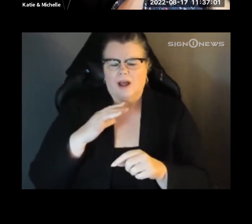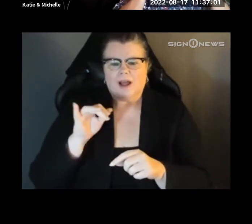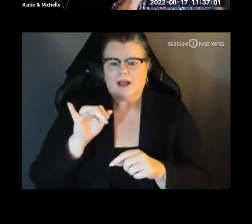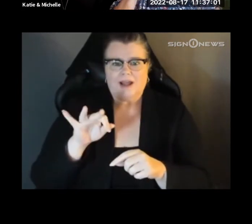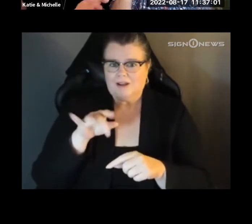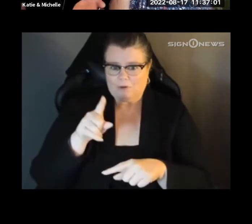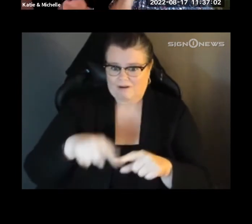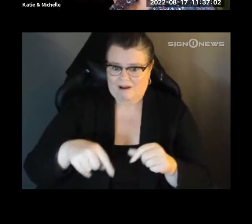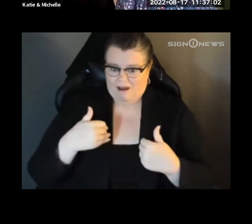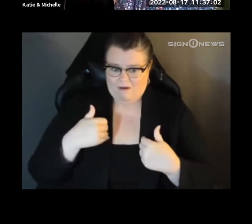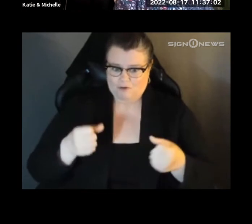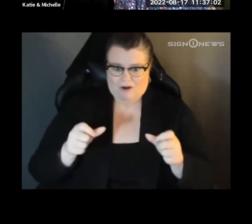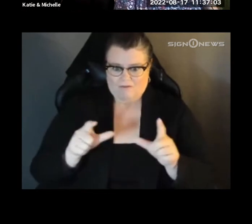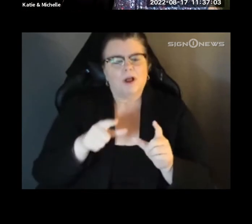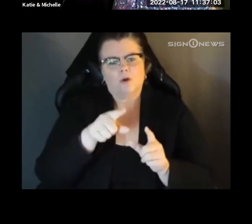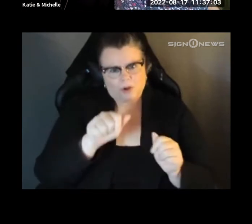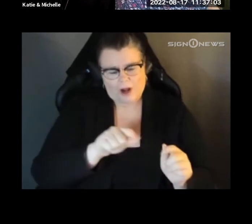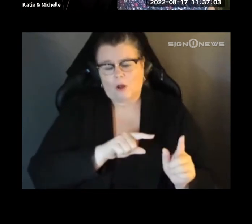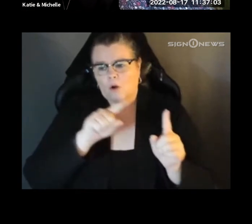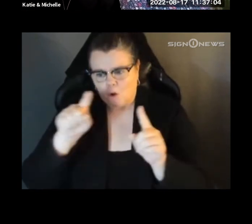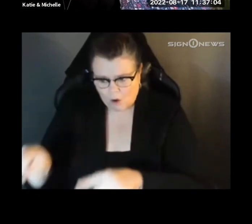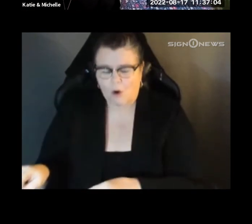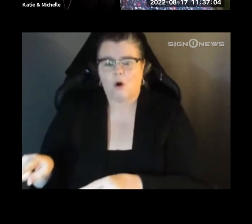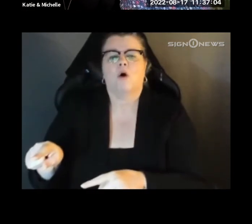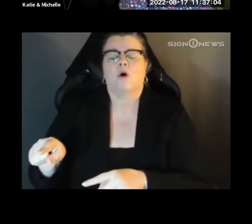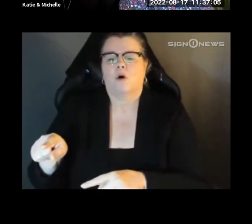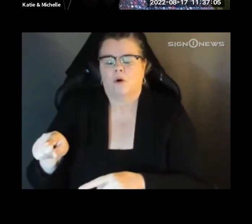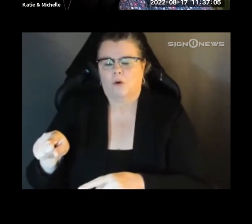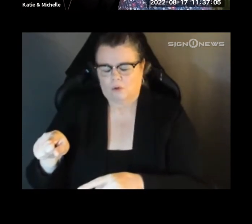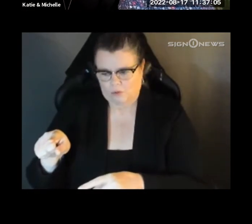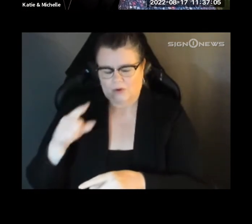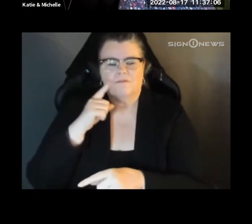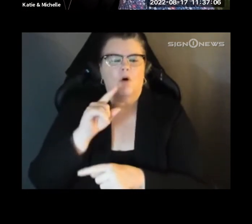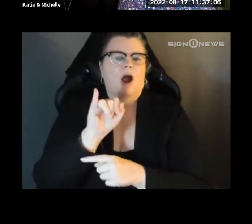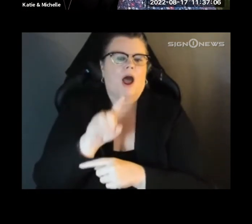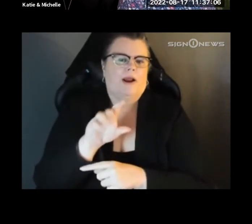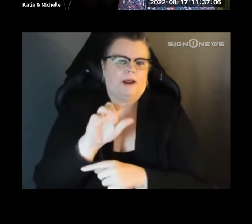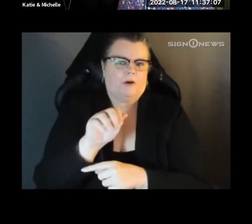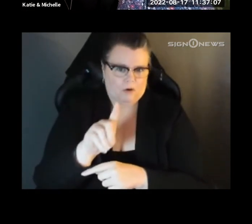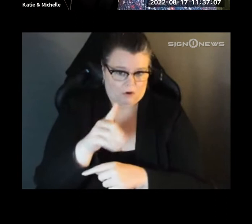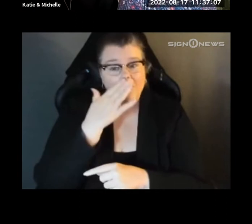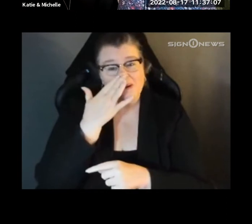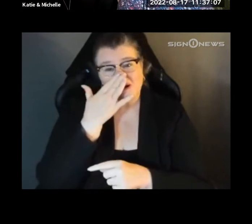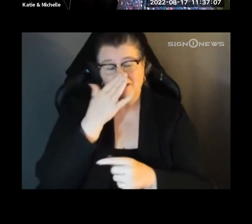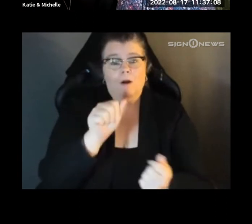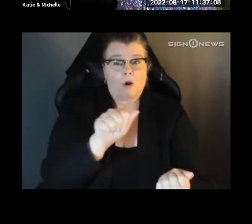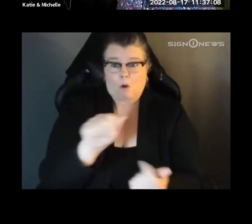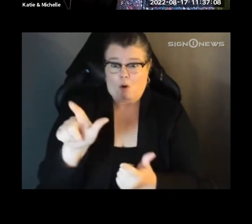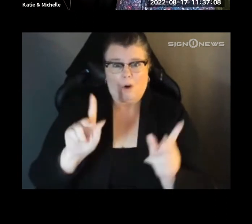and in a wallet in your wallet every person should have a wallet with your ID in there and with any